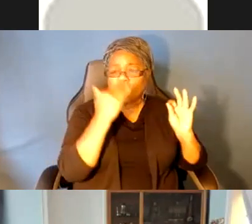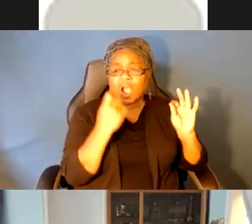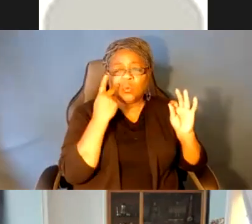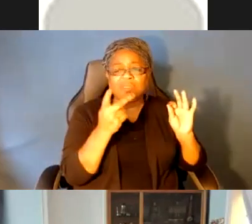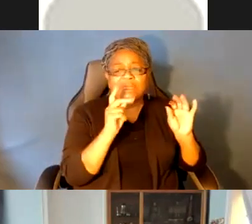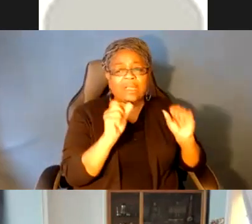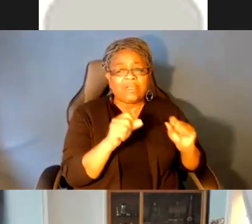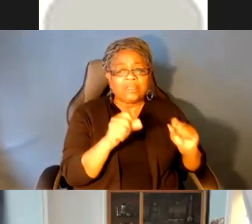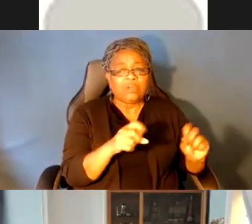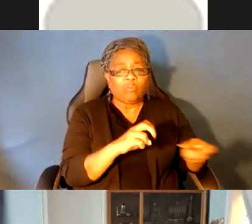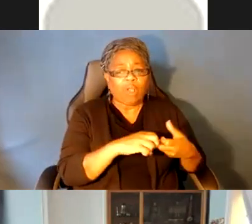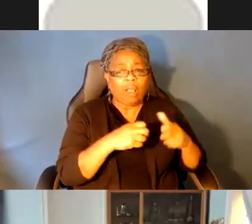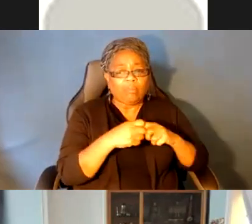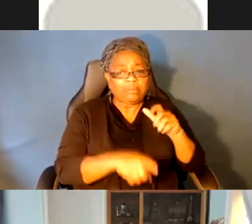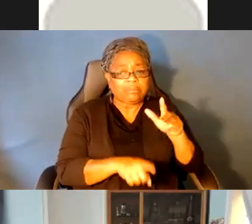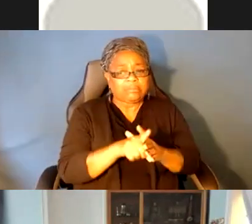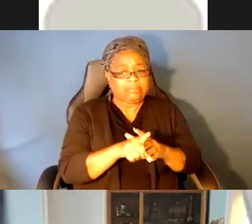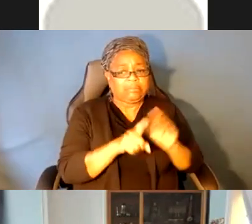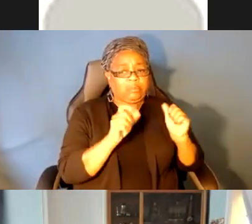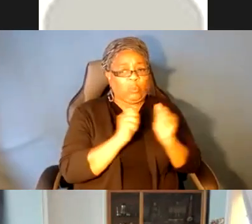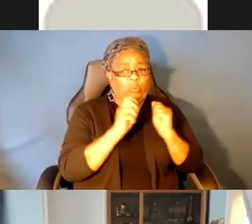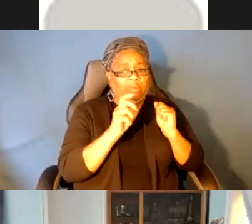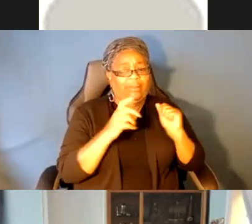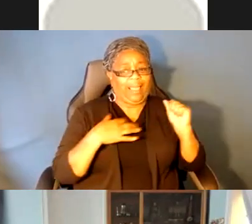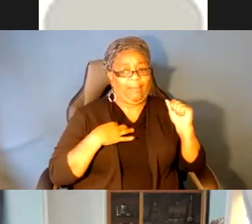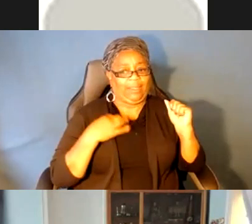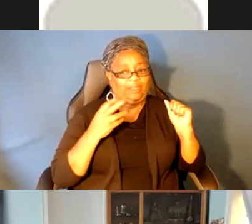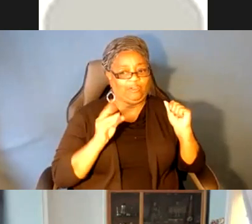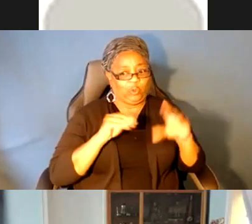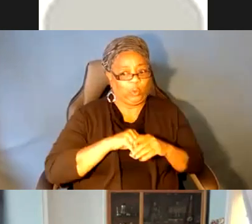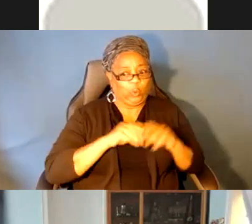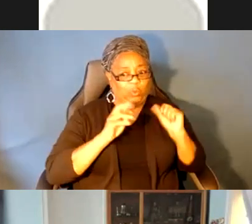with this in applications. So when applicants get these wrong,